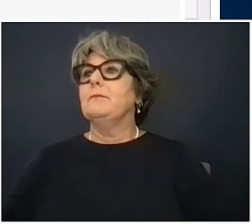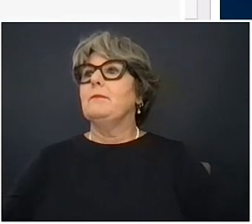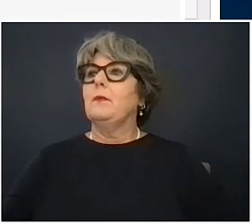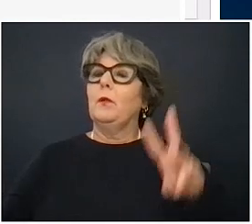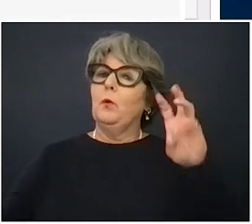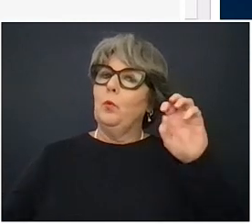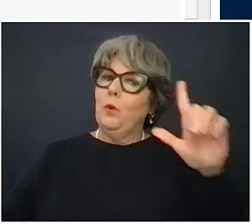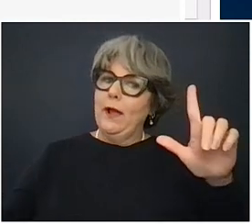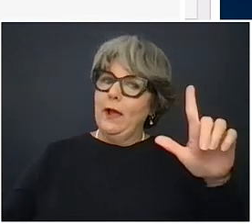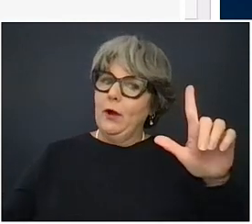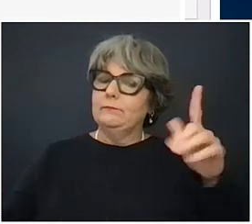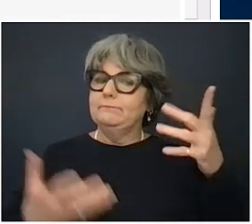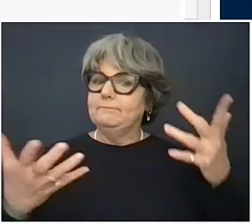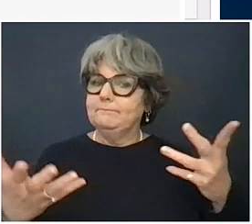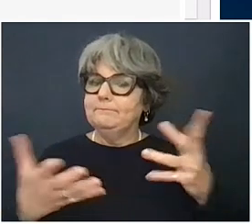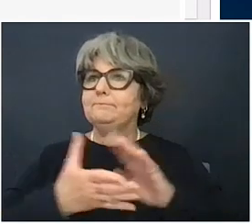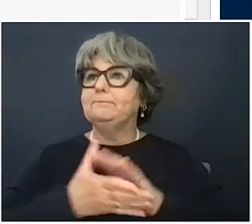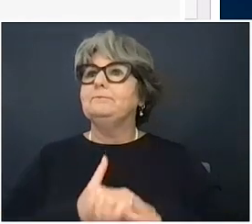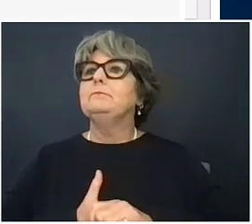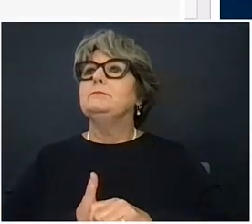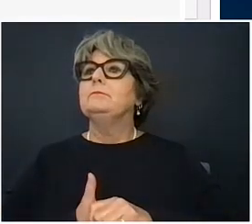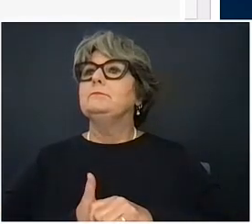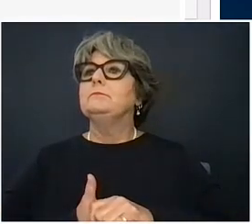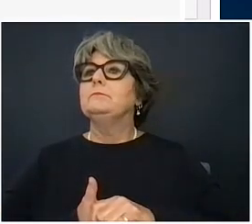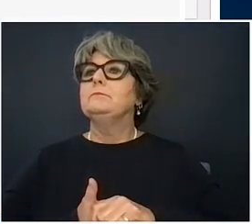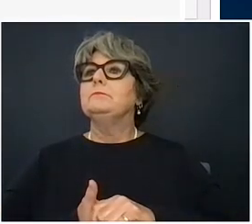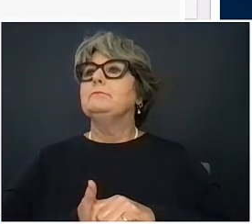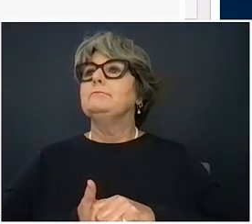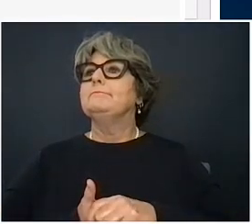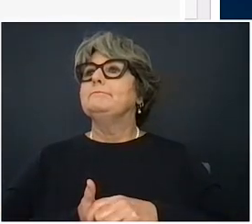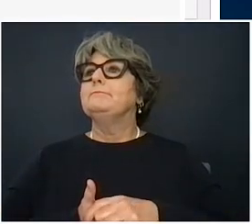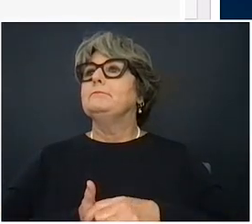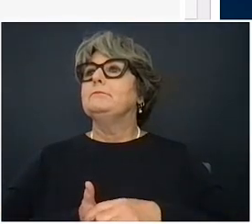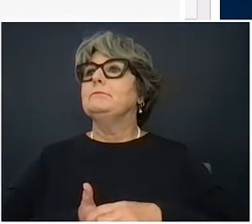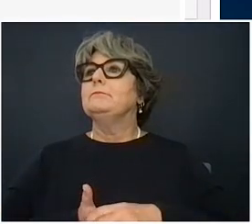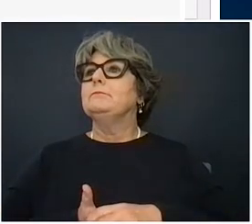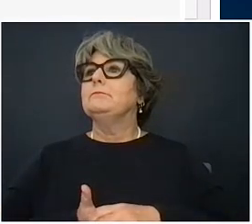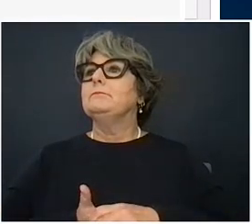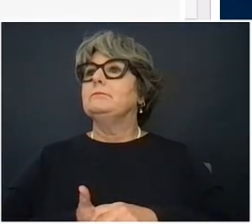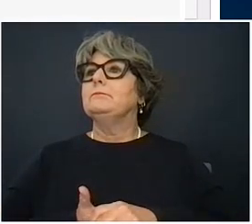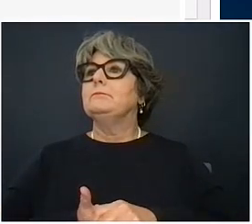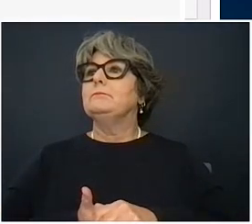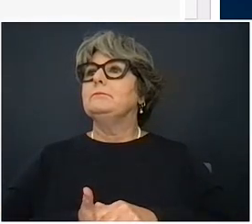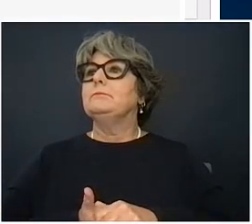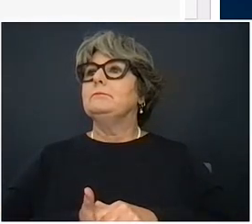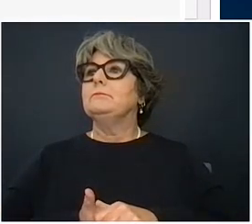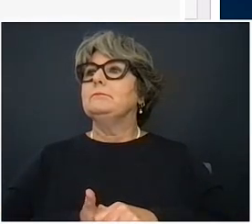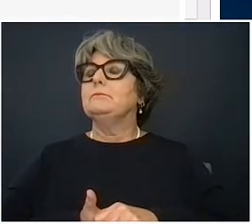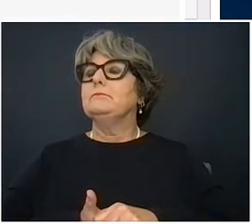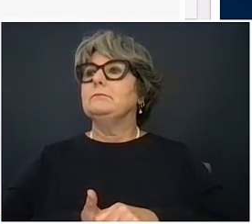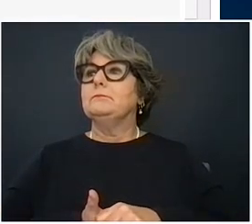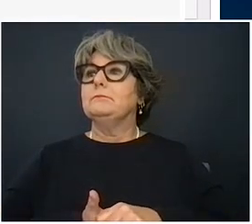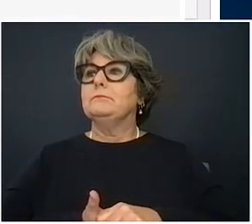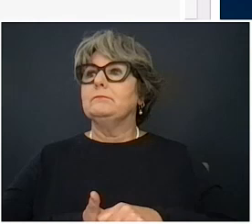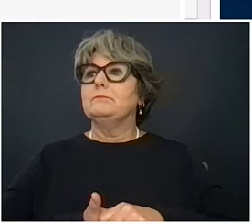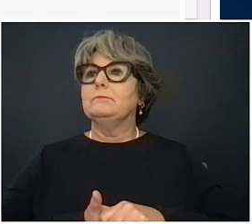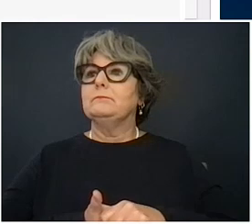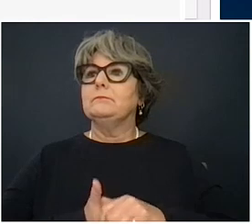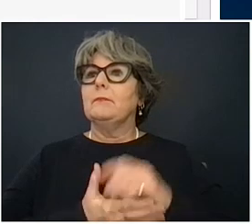that warrant close attention makes sense. Wondering if the Department has any-